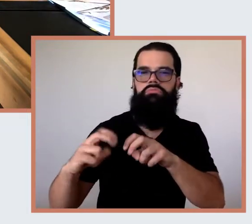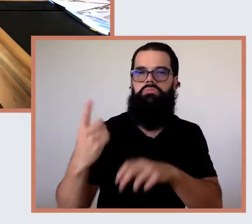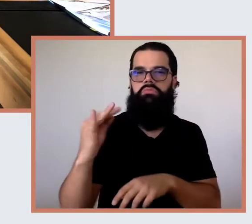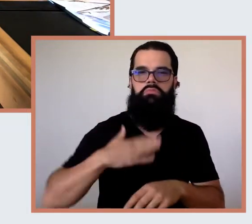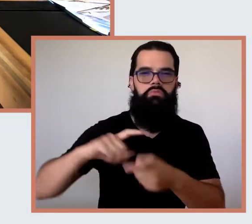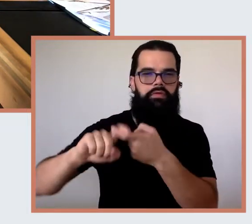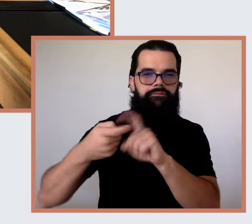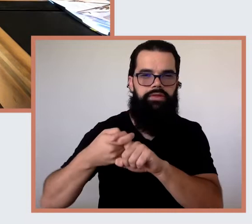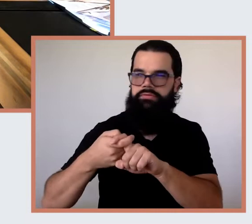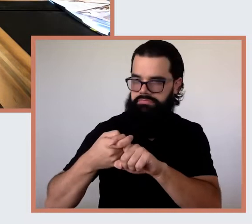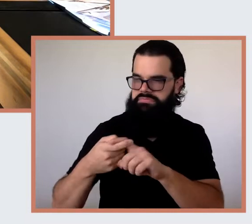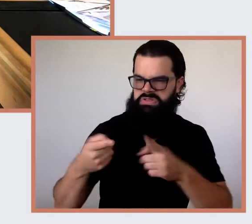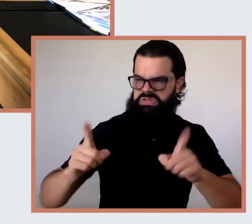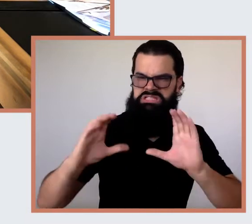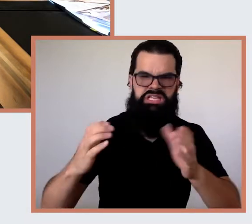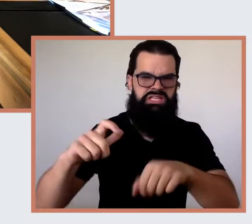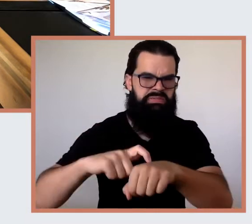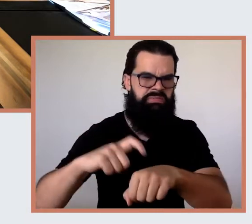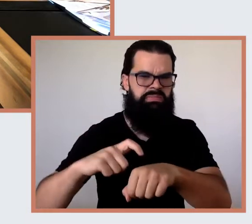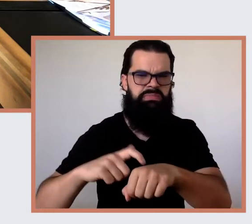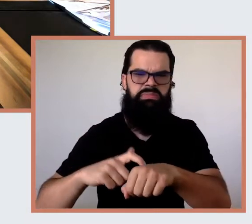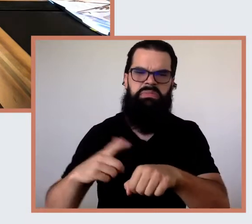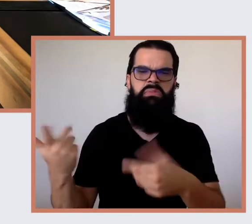And one of my friends in class and I sat down